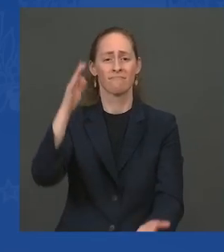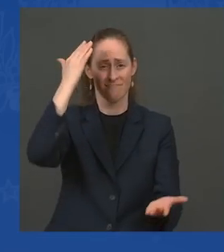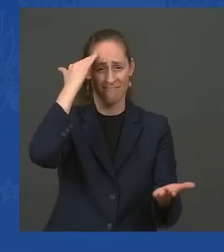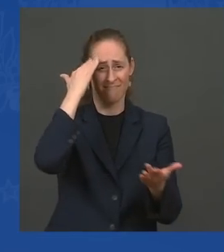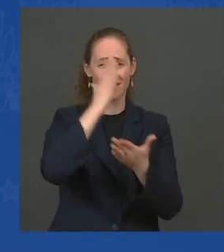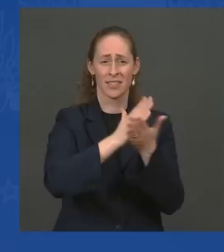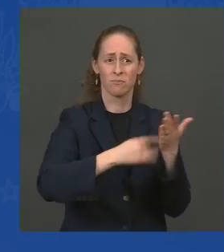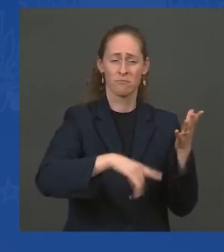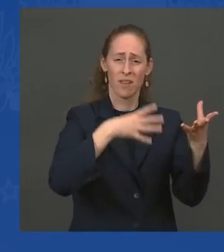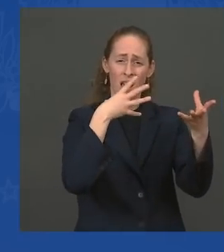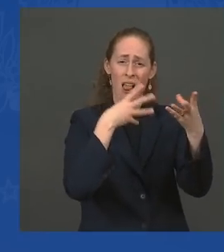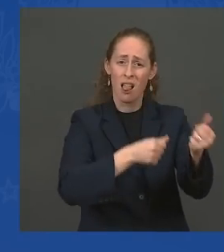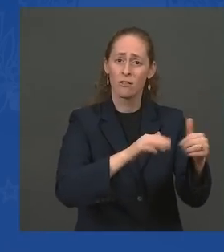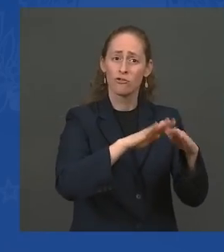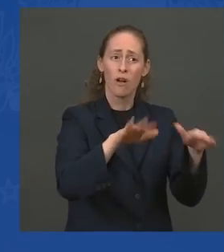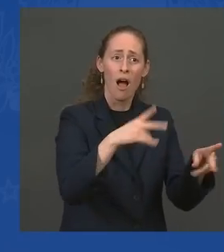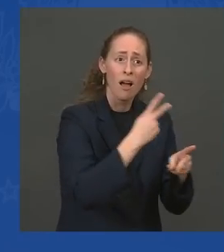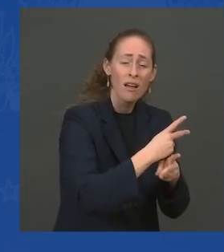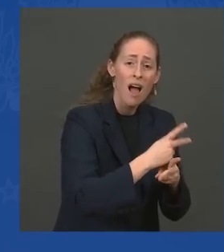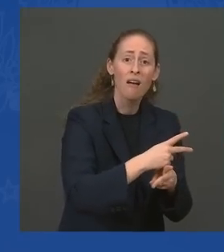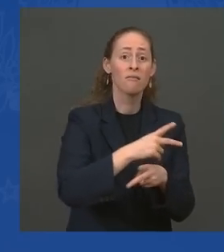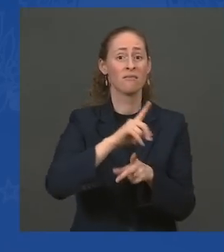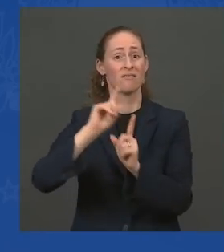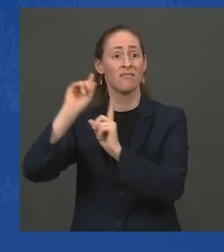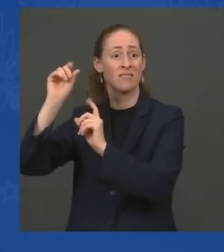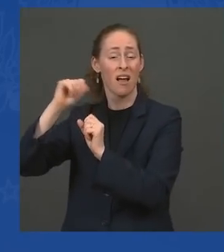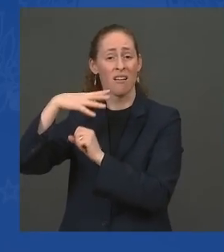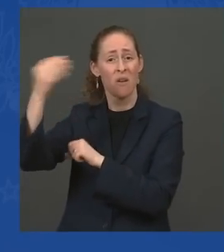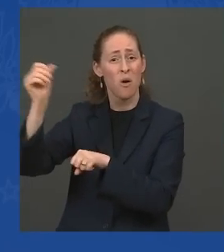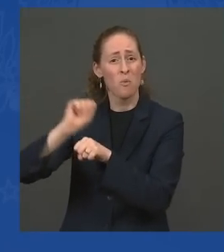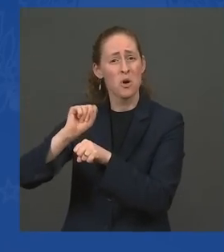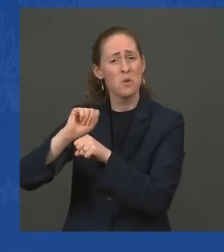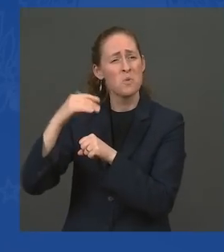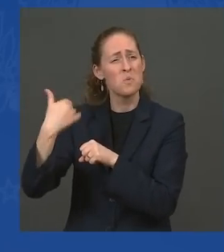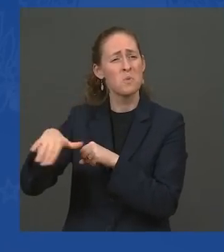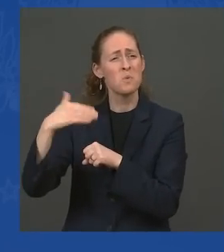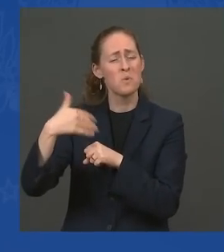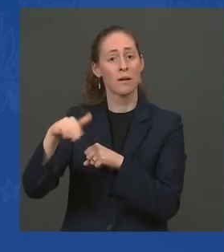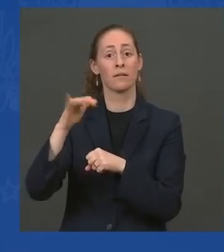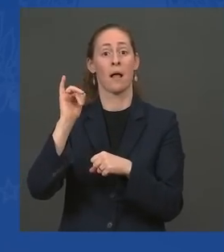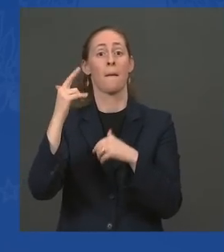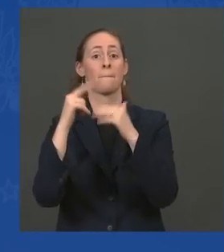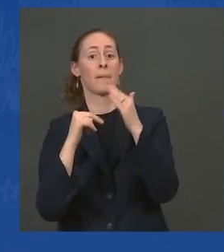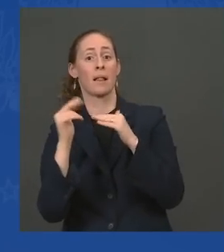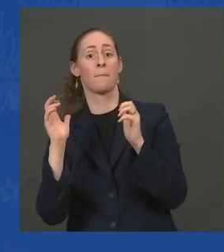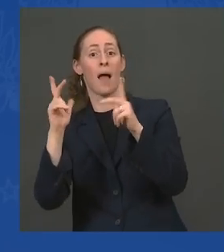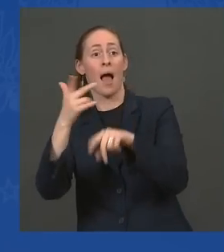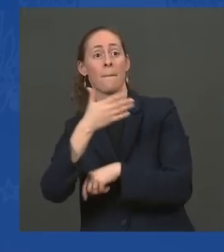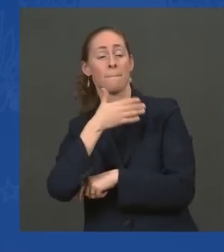a lot of families in America are doing that -- my Build Back Better plan is going to make a gigantic difference in your life